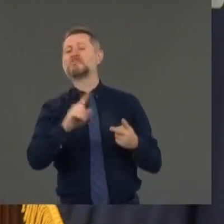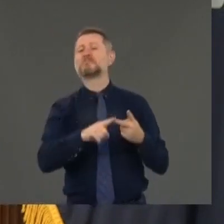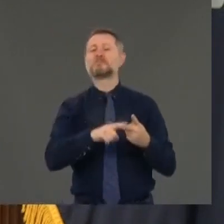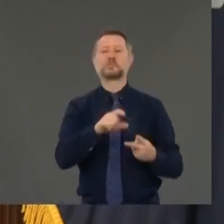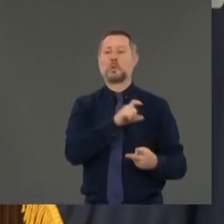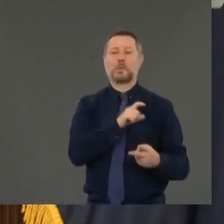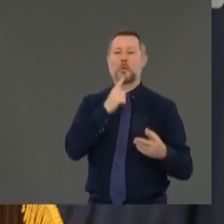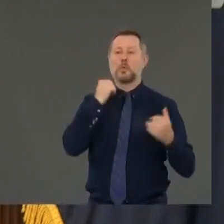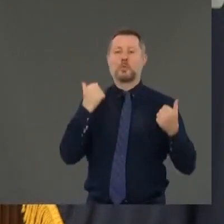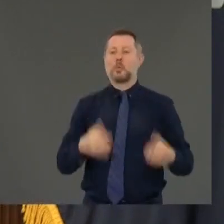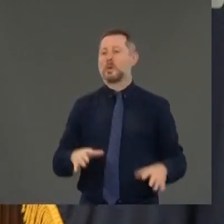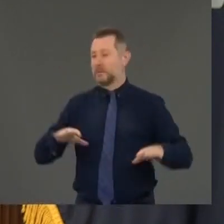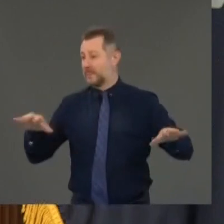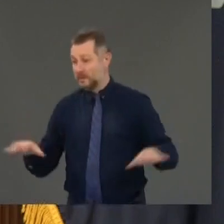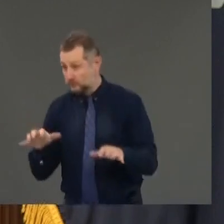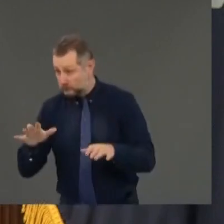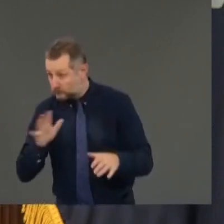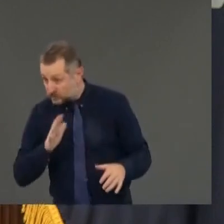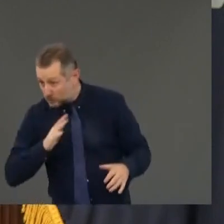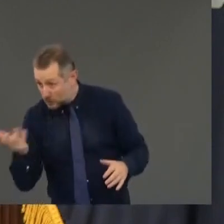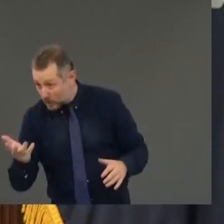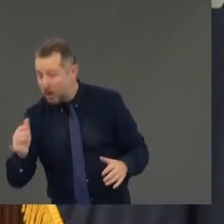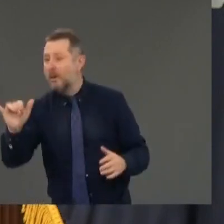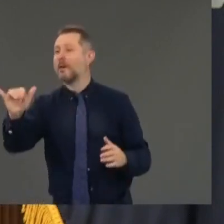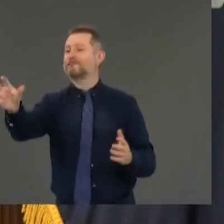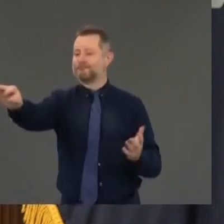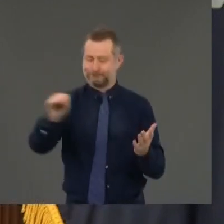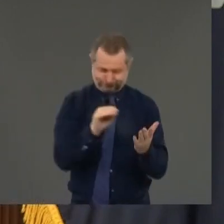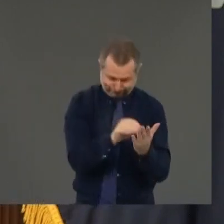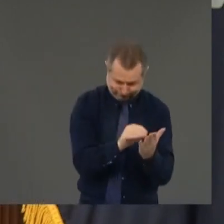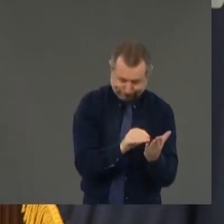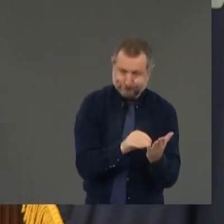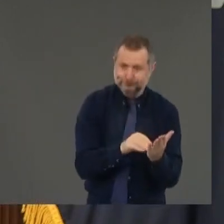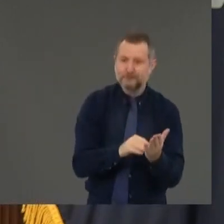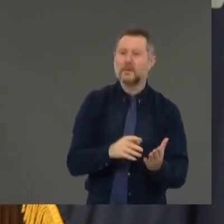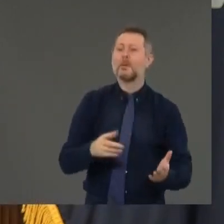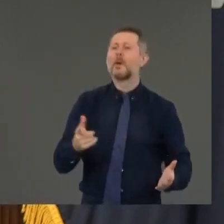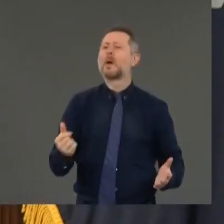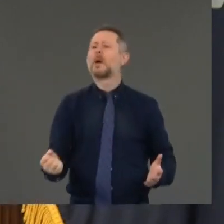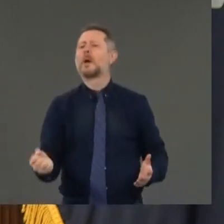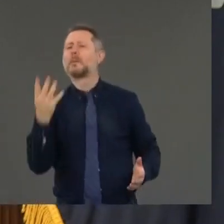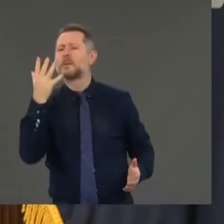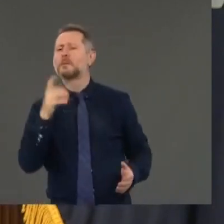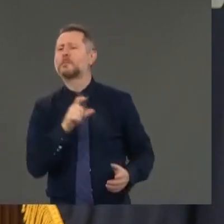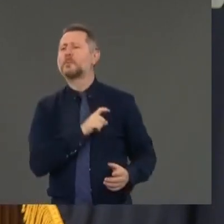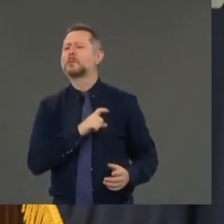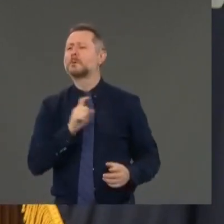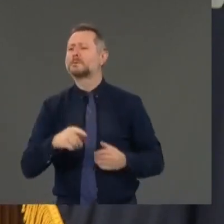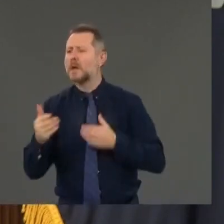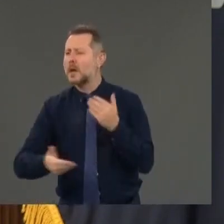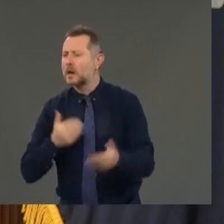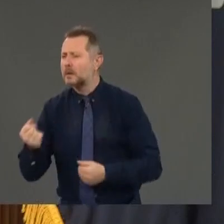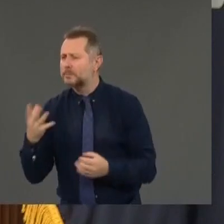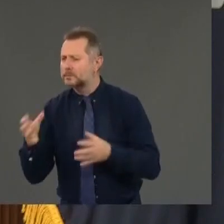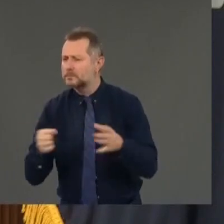IT TO DO? SECOND QUESTION, WHAT DO WE WANT